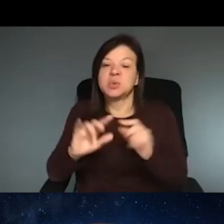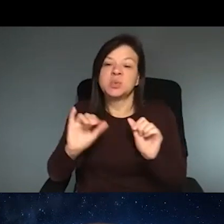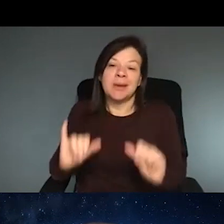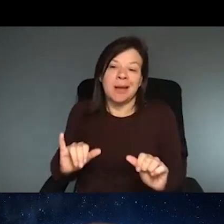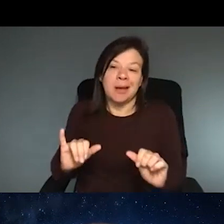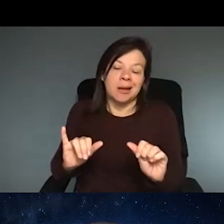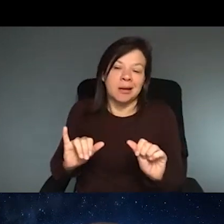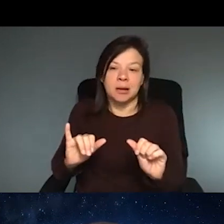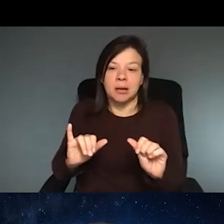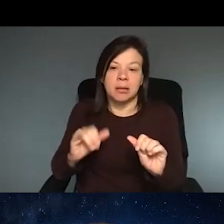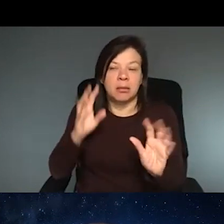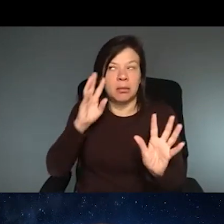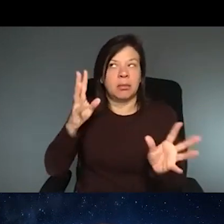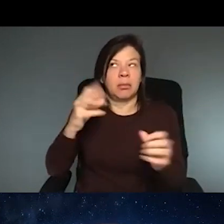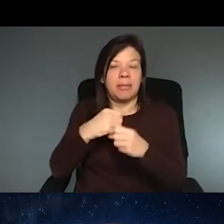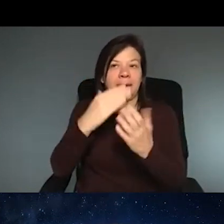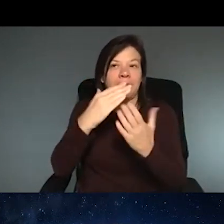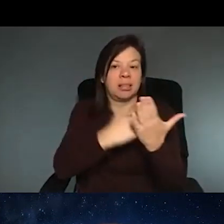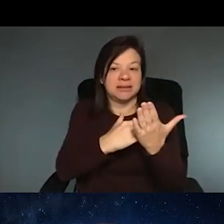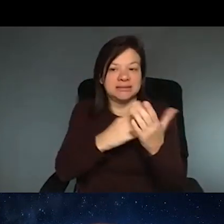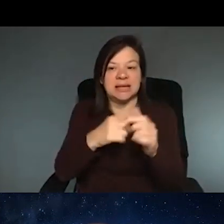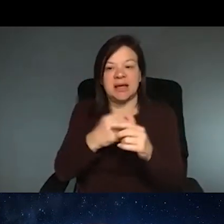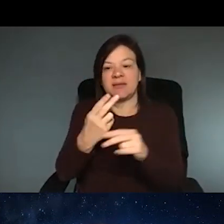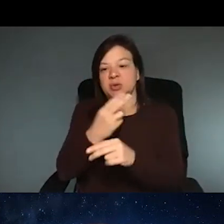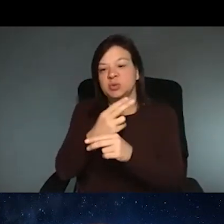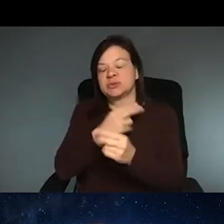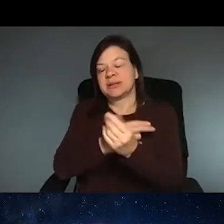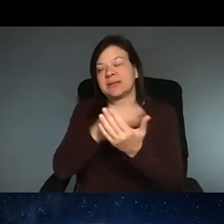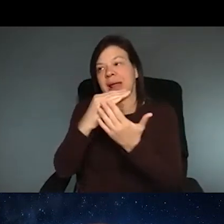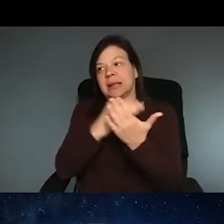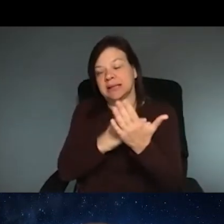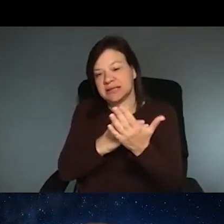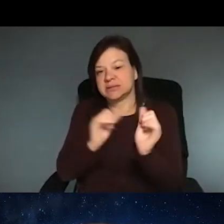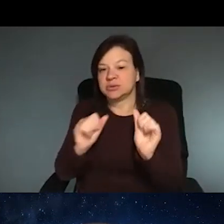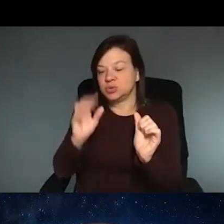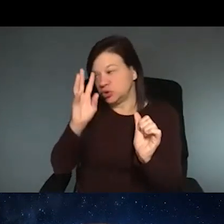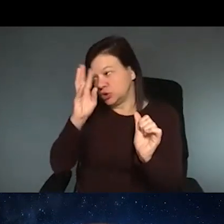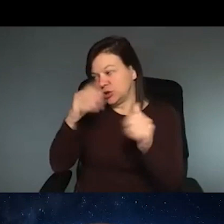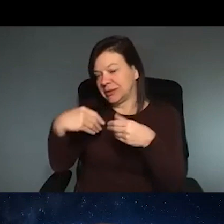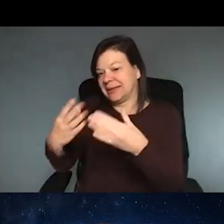THAT LIST YOU SHOULD HYPOTHETICALLY BE ABLE TO GRANT ACCESS TO PRIVATE CONTENT.